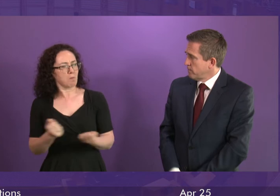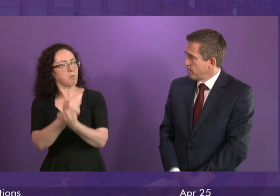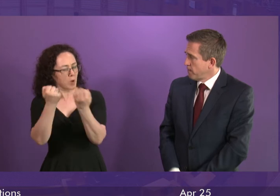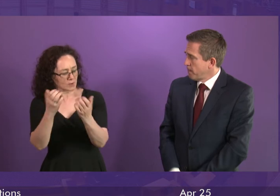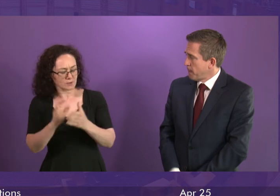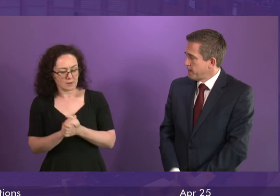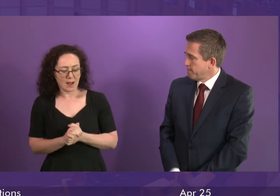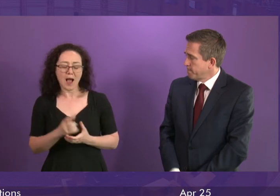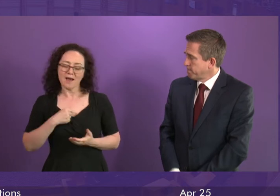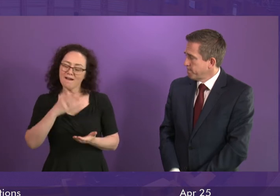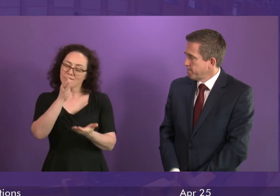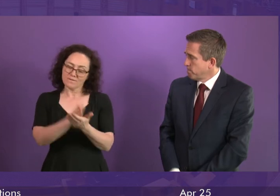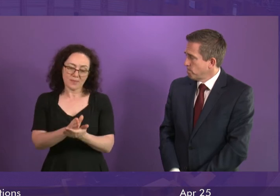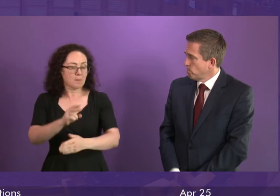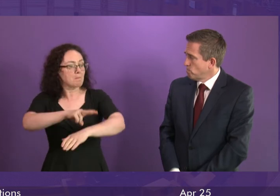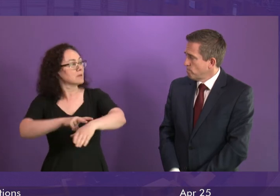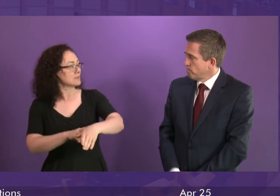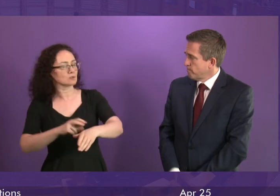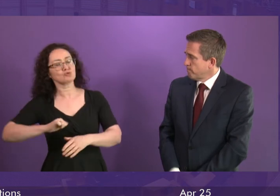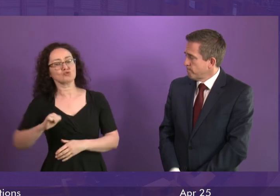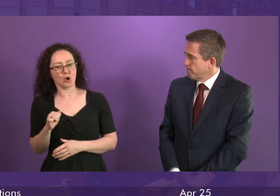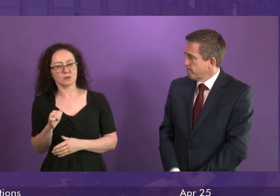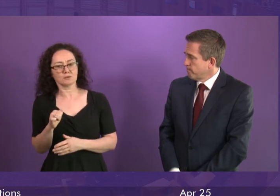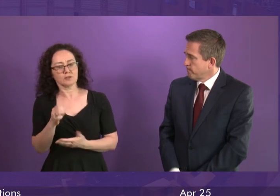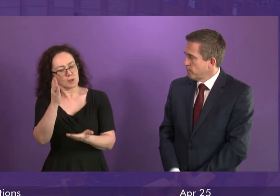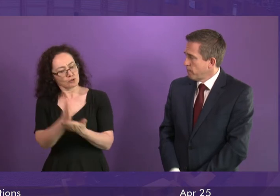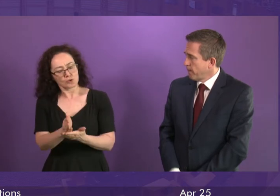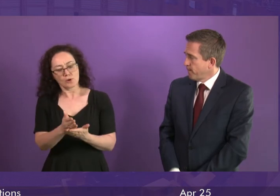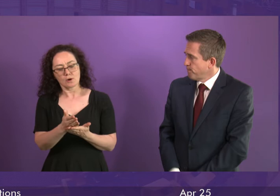We have faith in Police Scotland to ensure the safety of members of the public and people